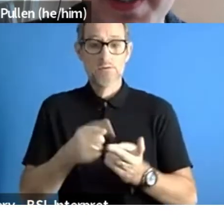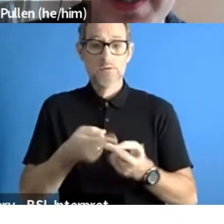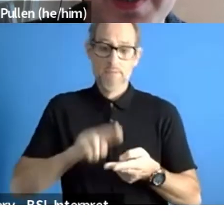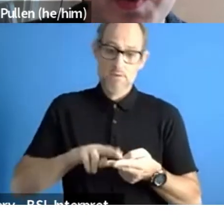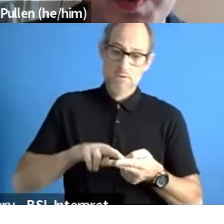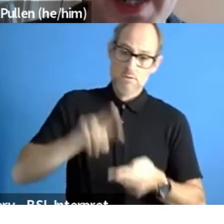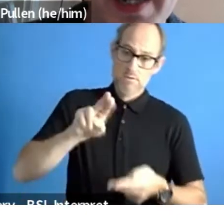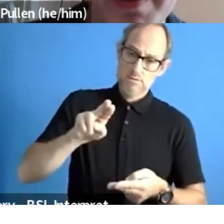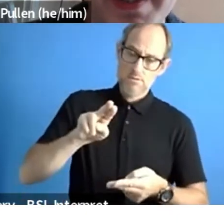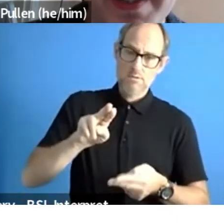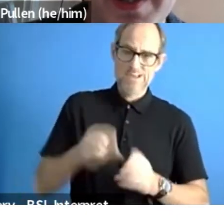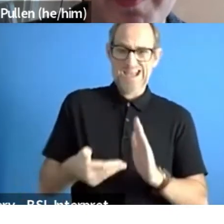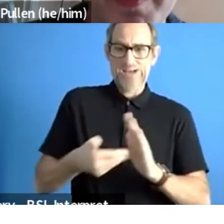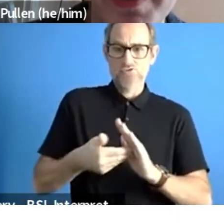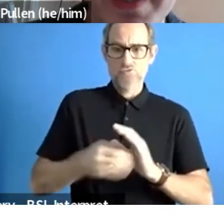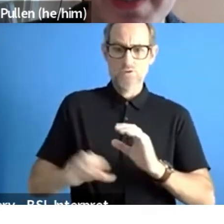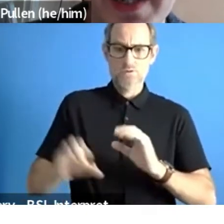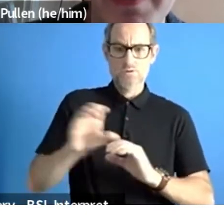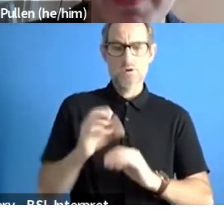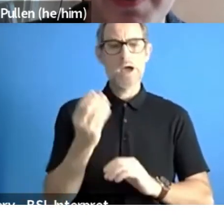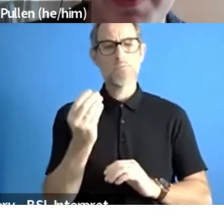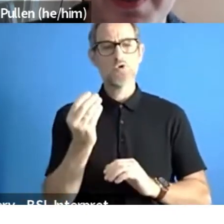Senior